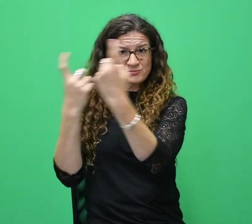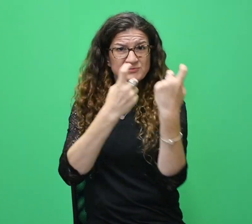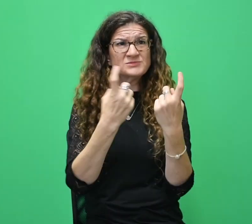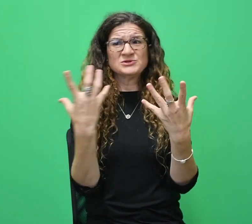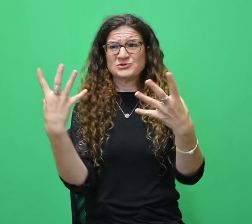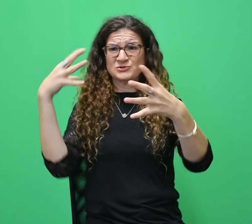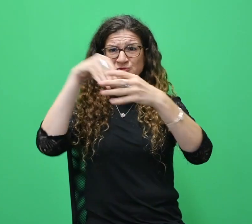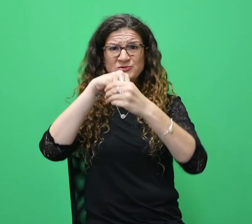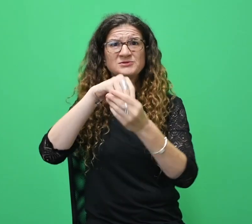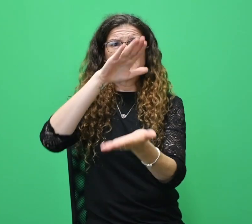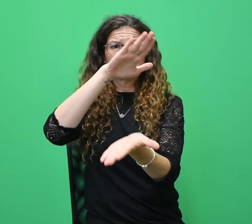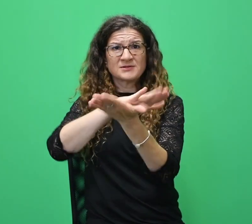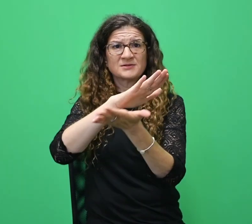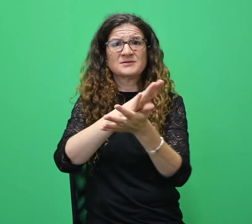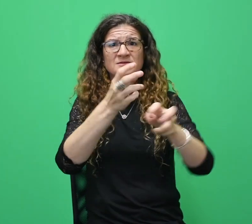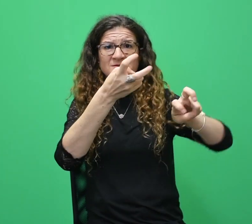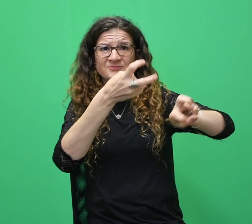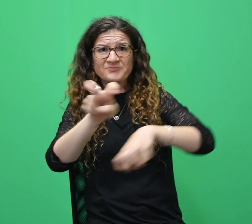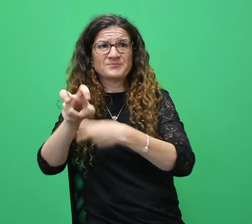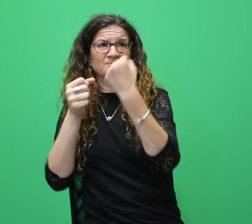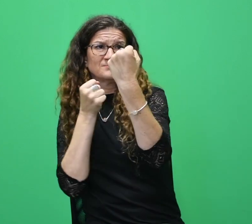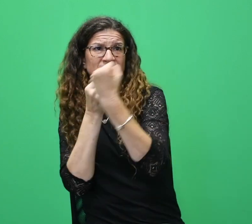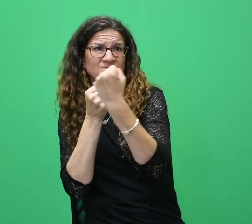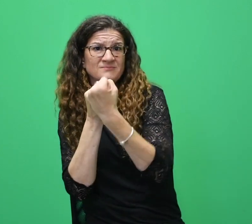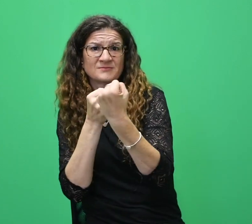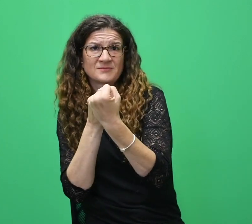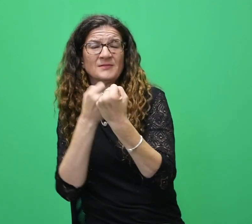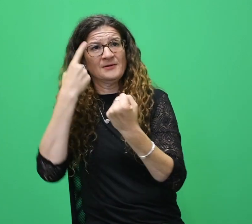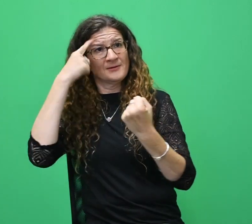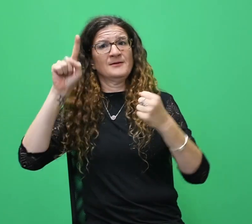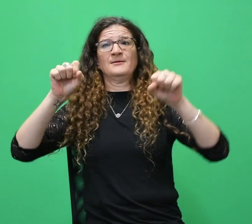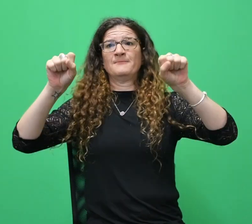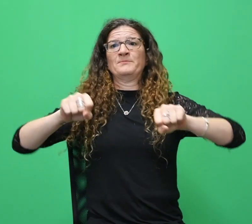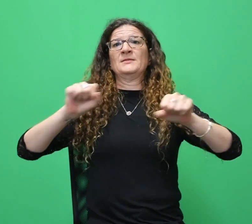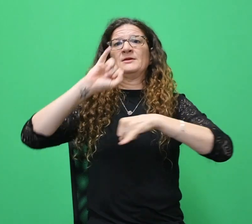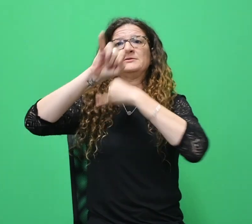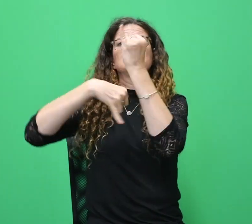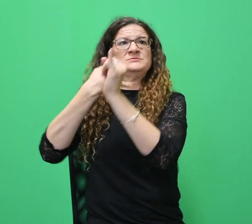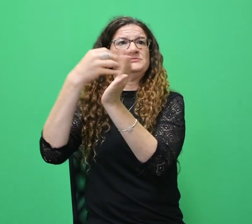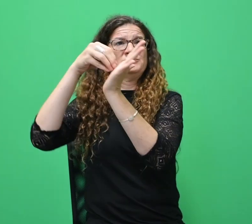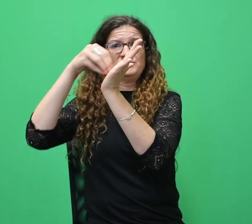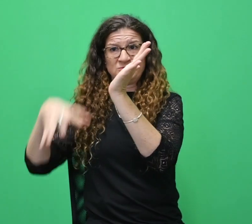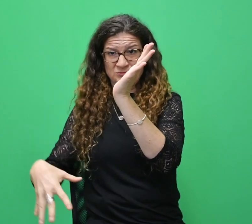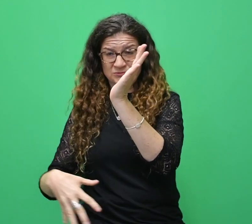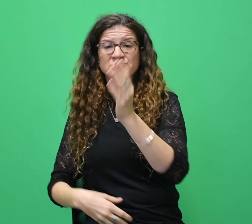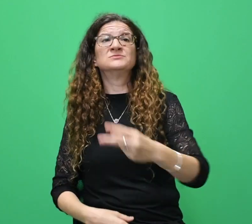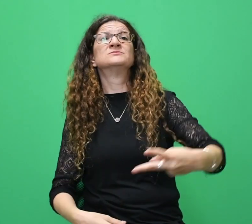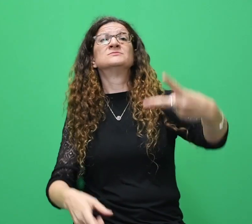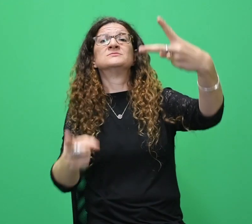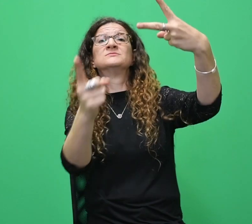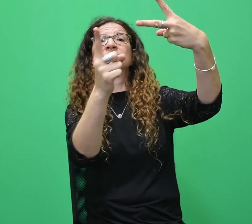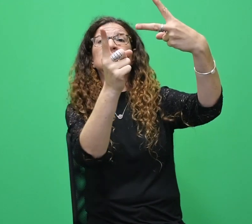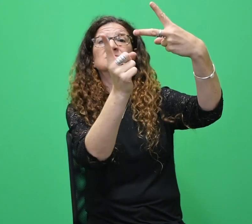including academic and transition support for potential international students.